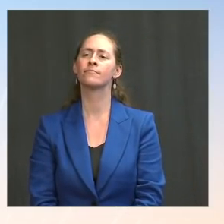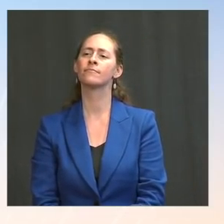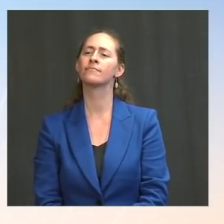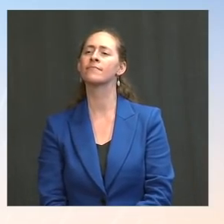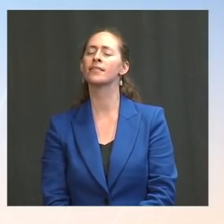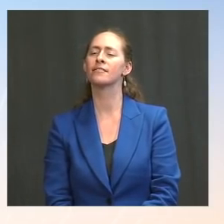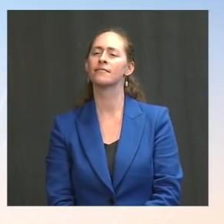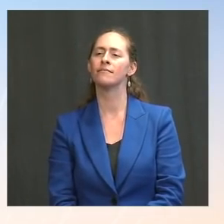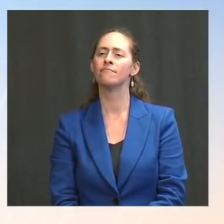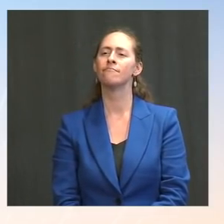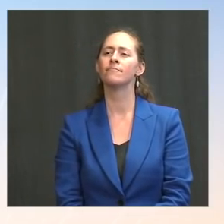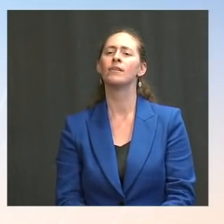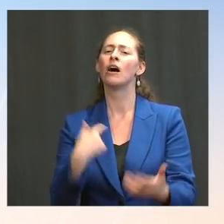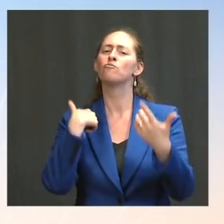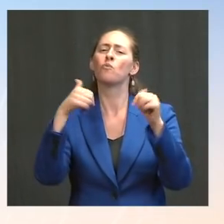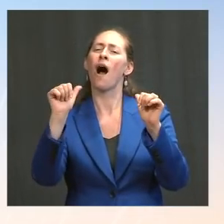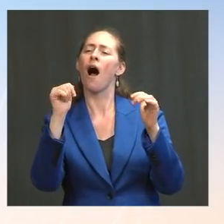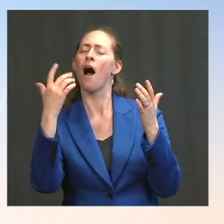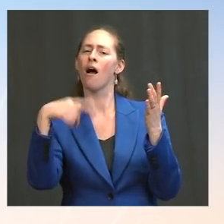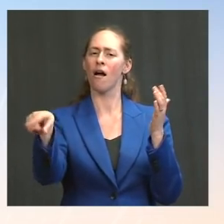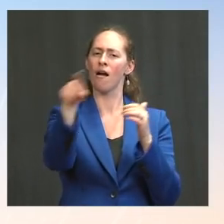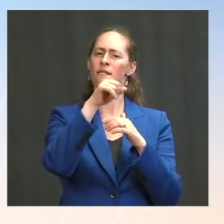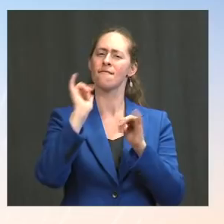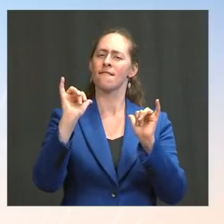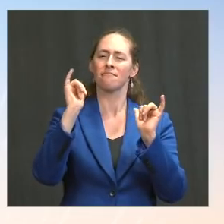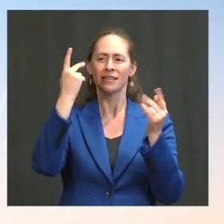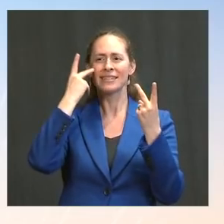to recognize that actually having more competition